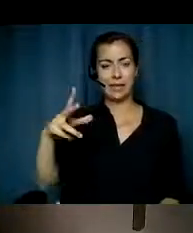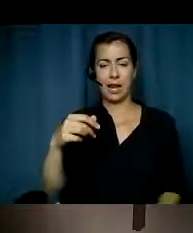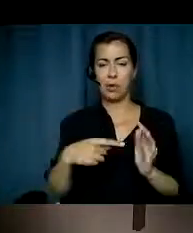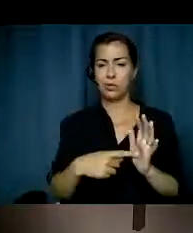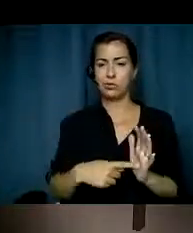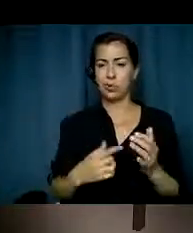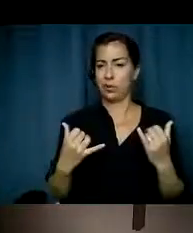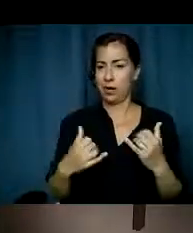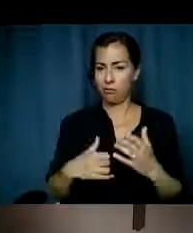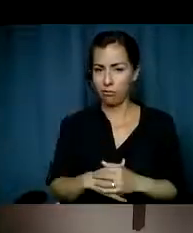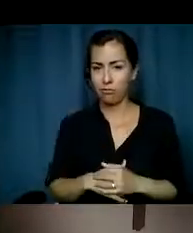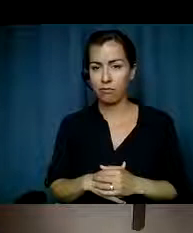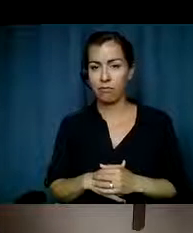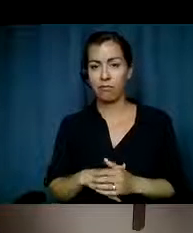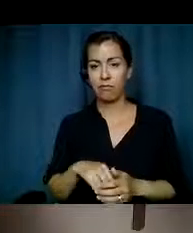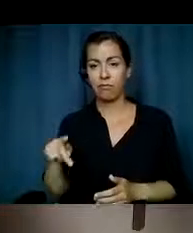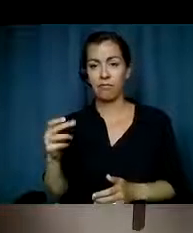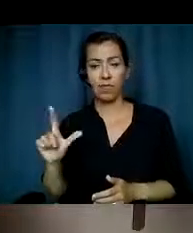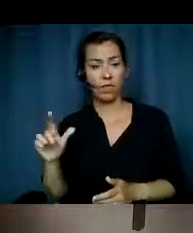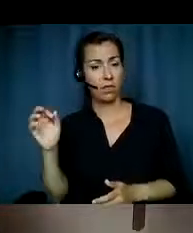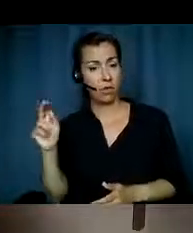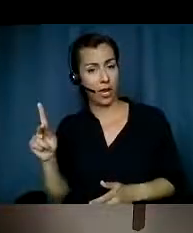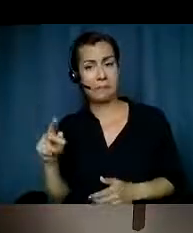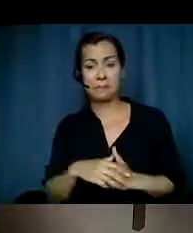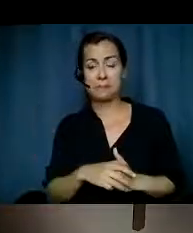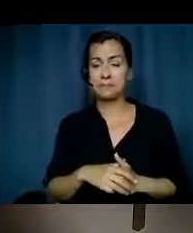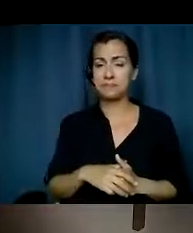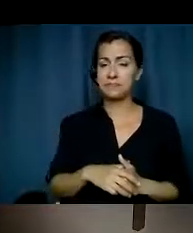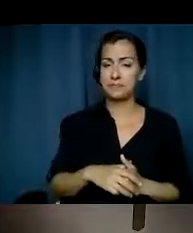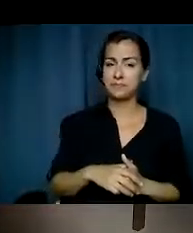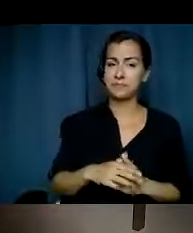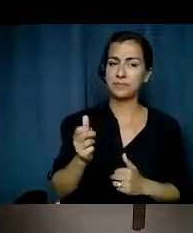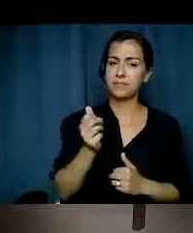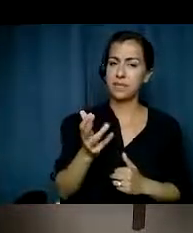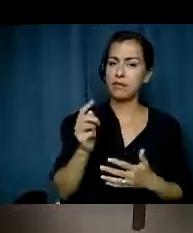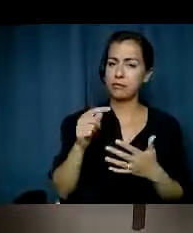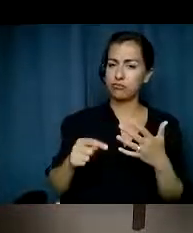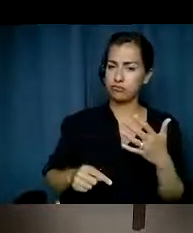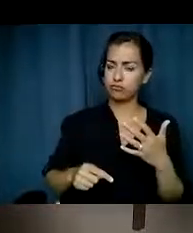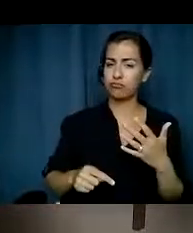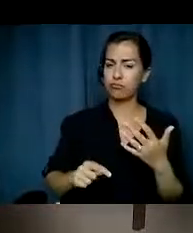So they're different supports and this can be helpful to kind of take notes. Maybe that would be a role of a